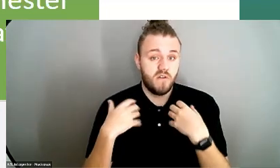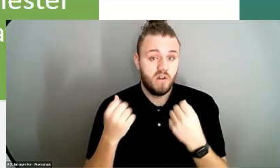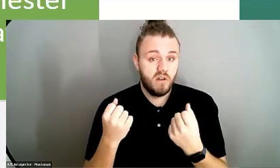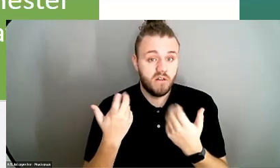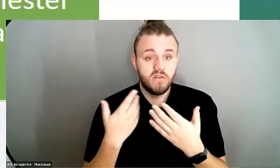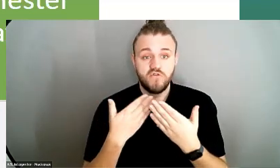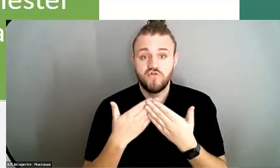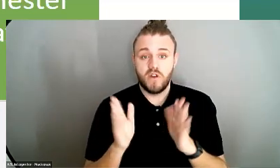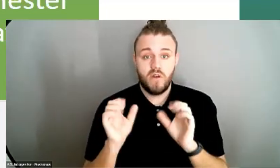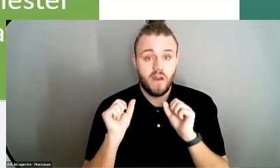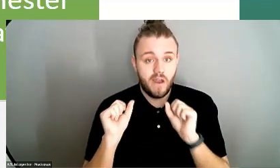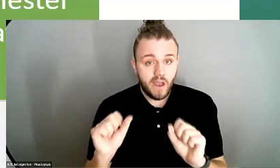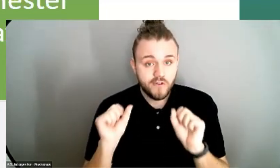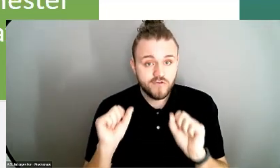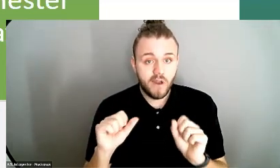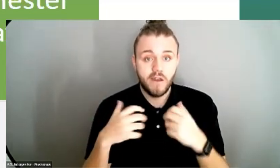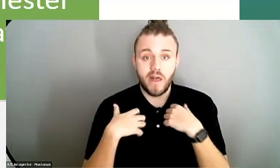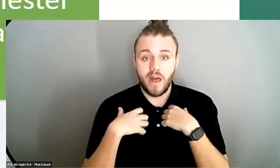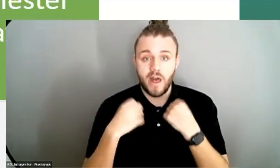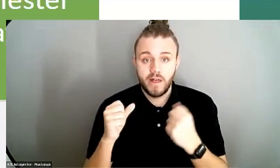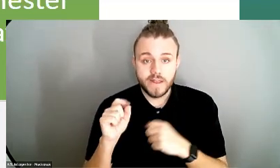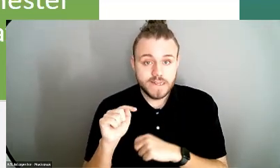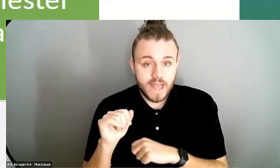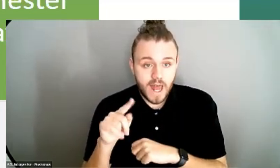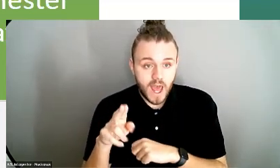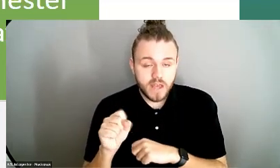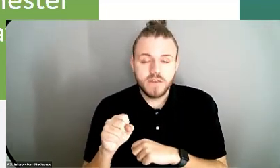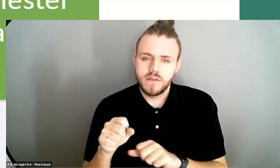health status may need to